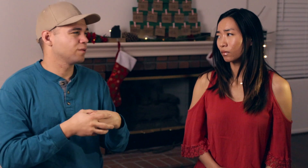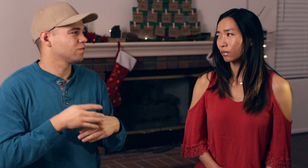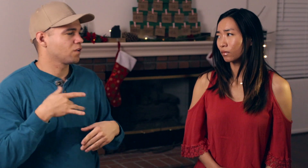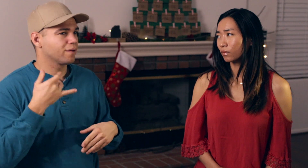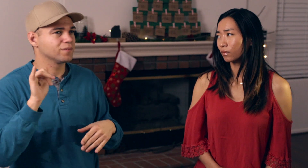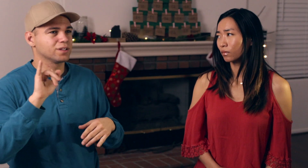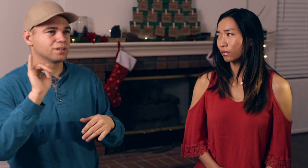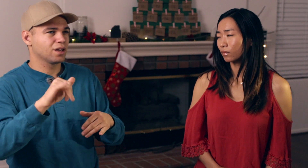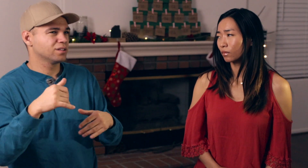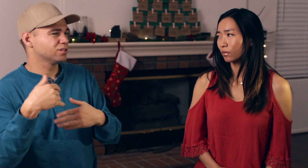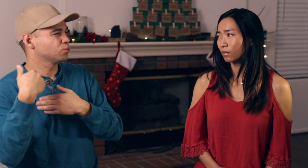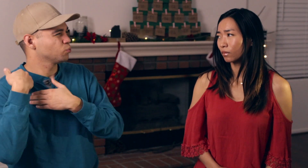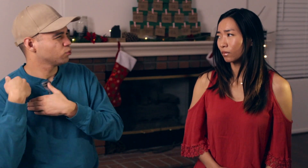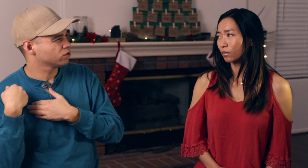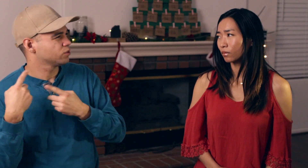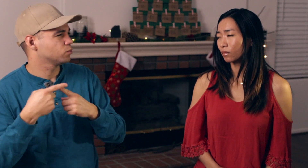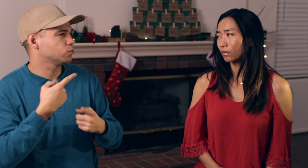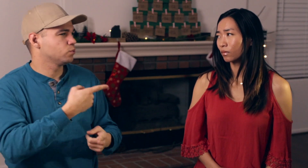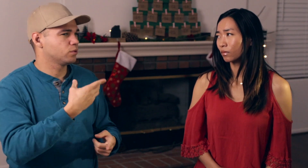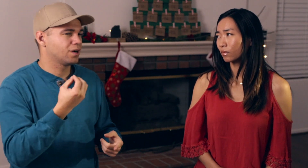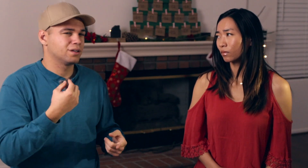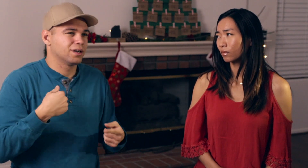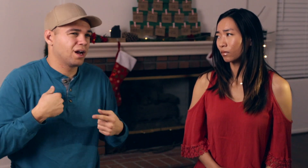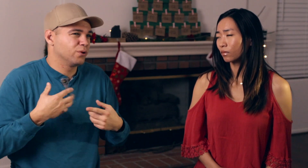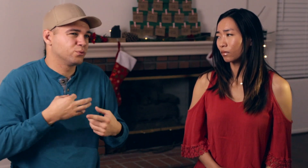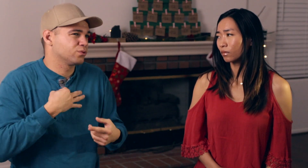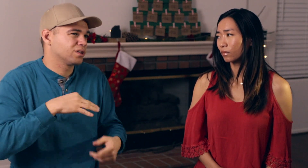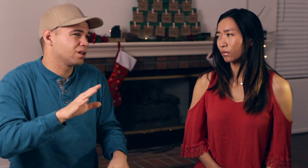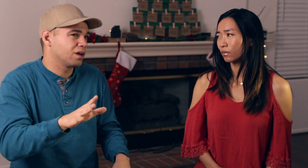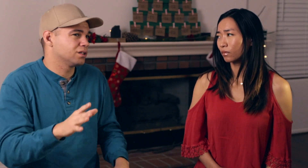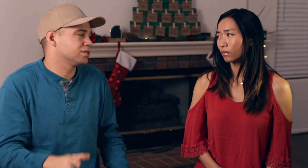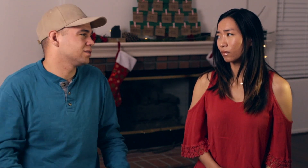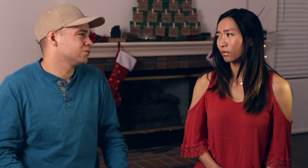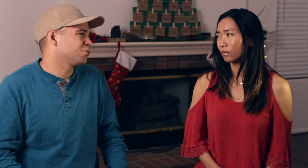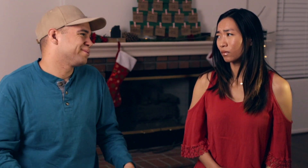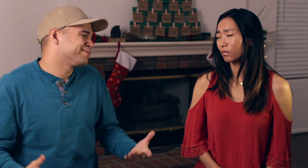So I feel like that's a burden to you and I don't like it you know?